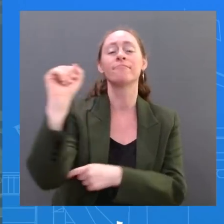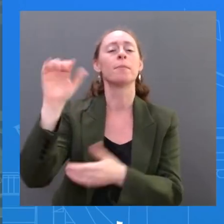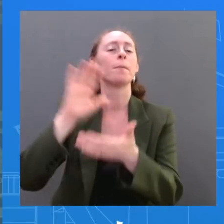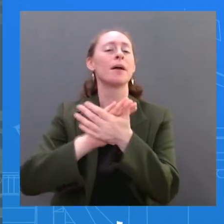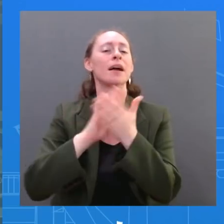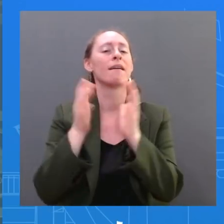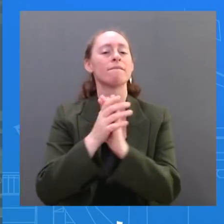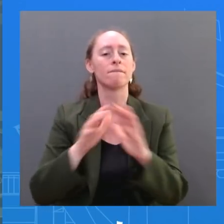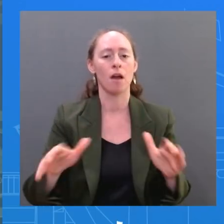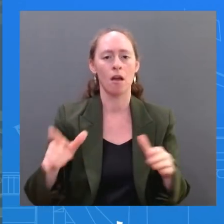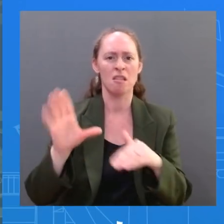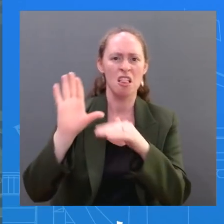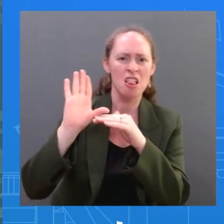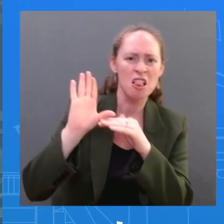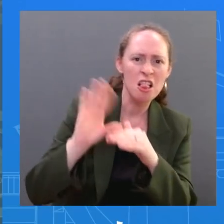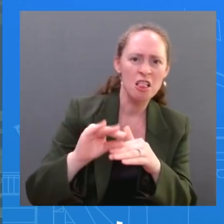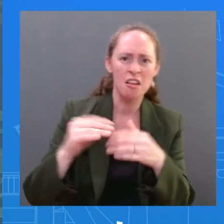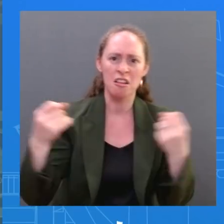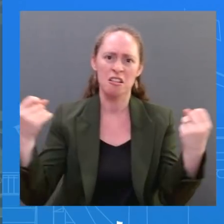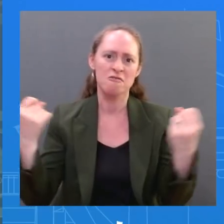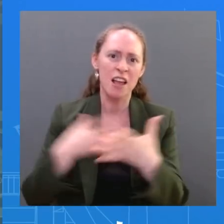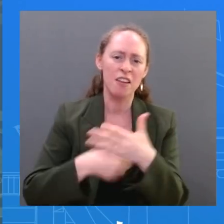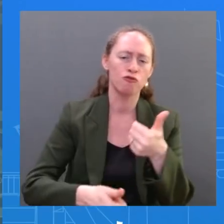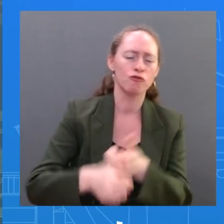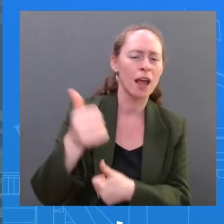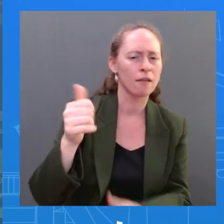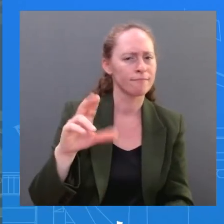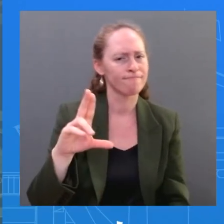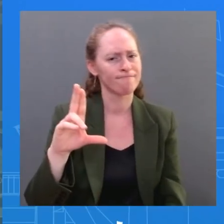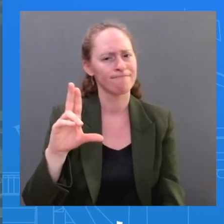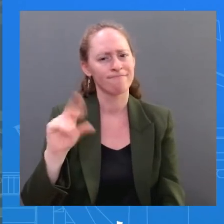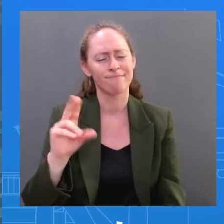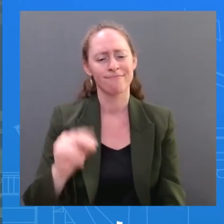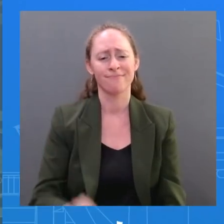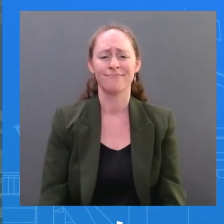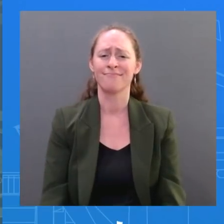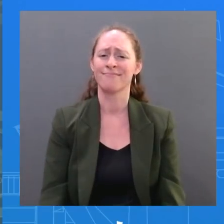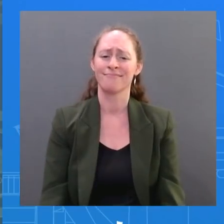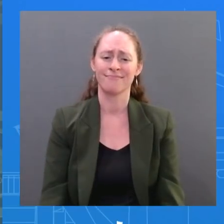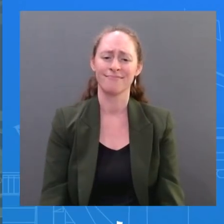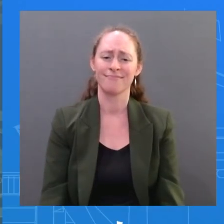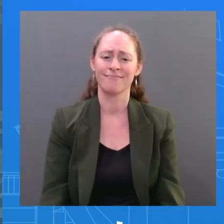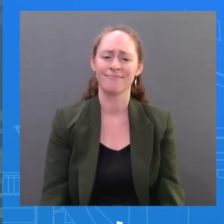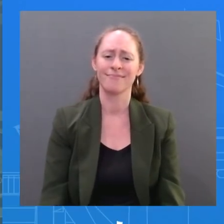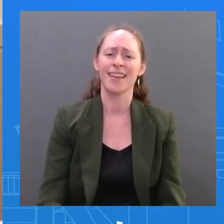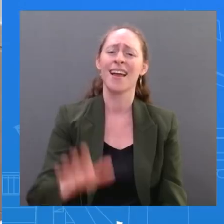The Press: Is -- is that safe? Ms. Jean-Pierre: Peter -- The Press: Isn't that creating a potential really bad situation when there are people --